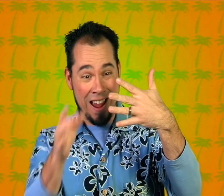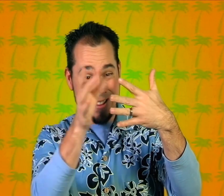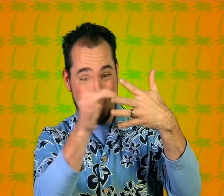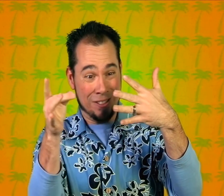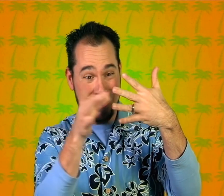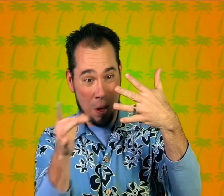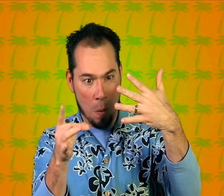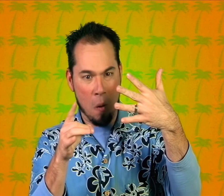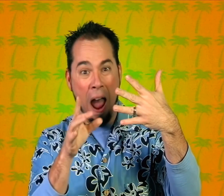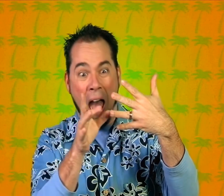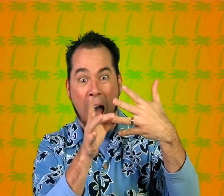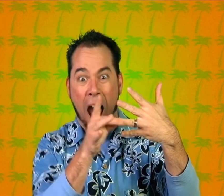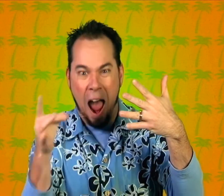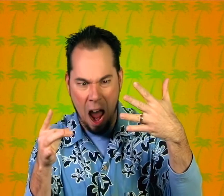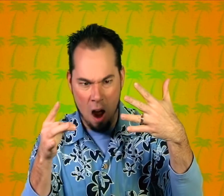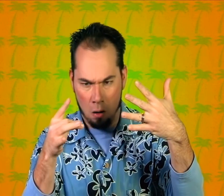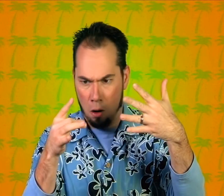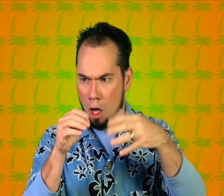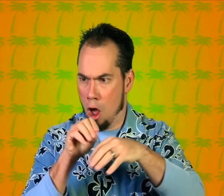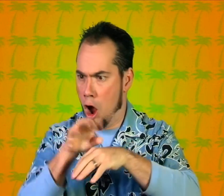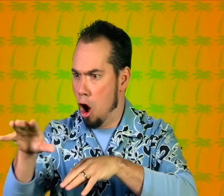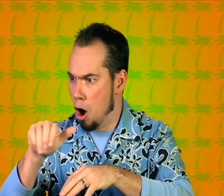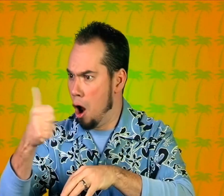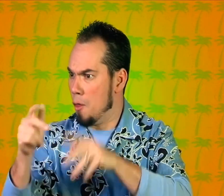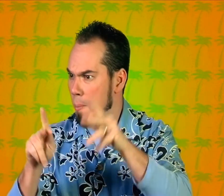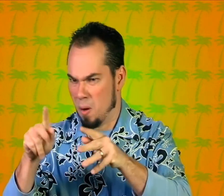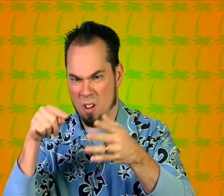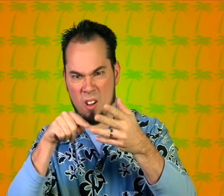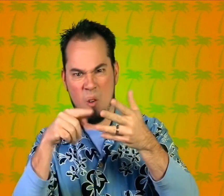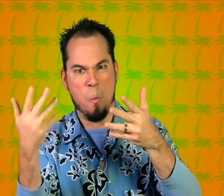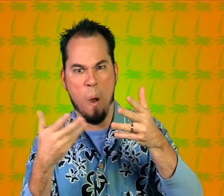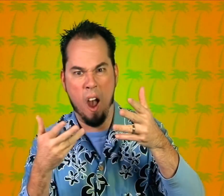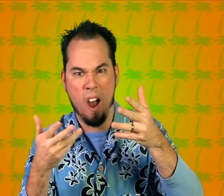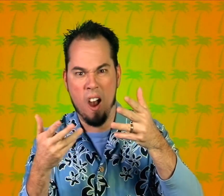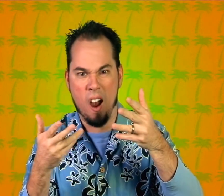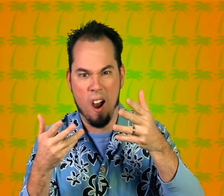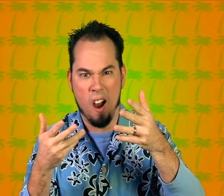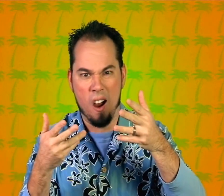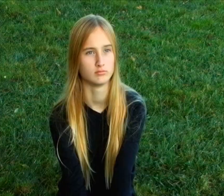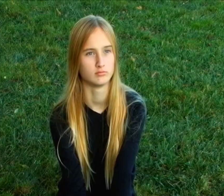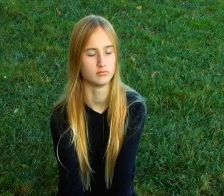WHAT MIGHT BE THE ONE CHOICE YOU MAKE THAT INFLUENCES PEOPLE?